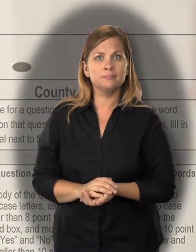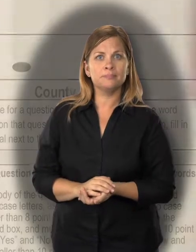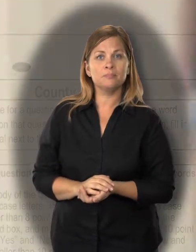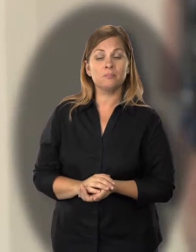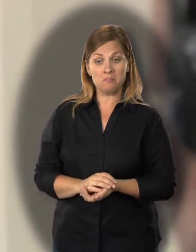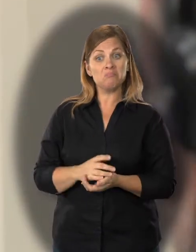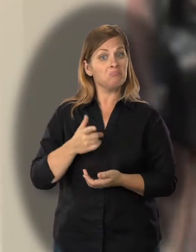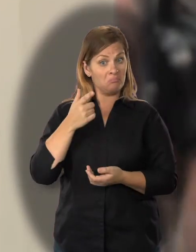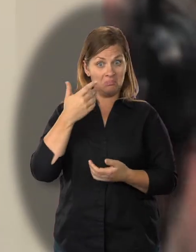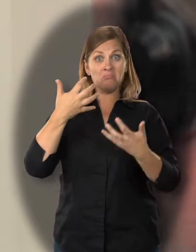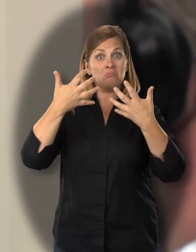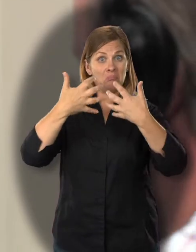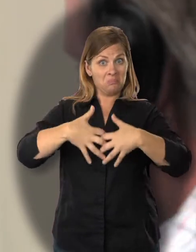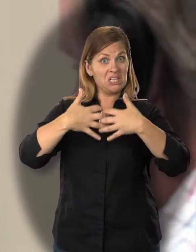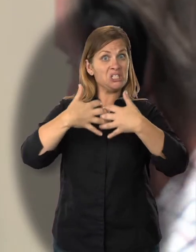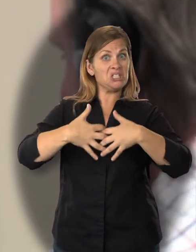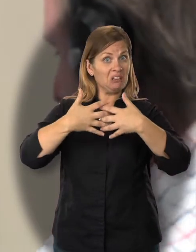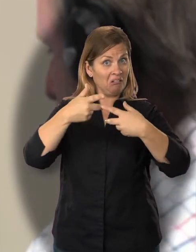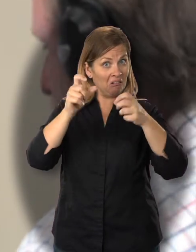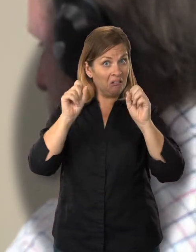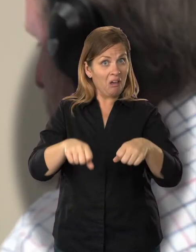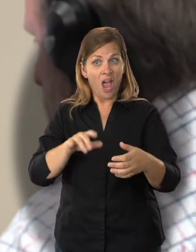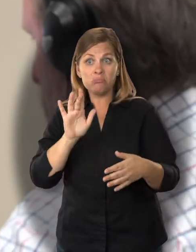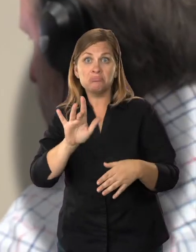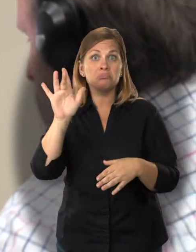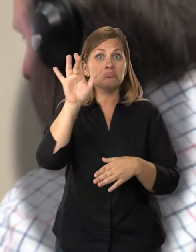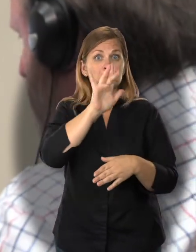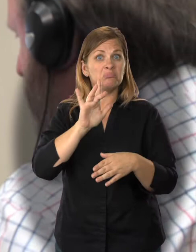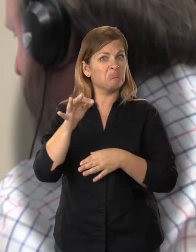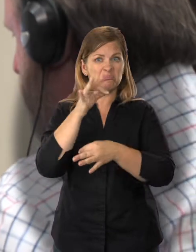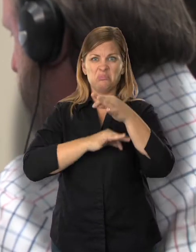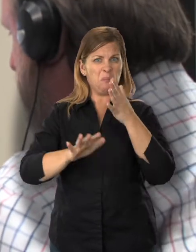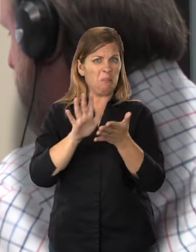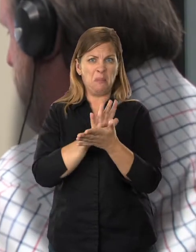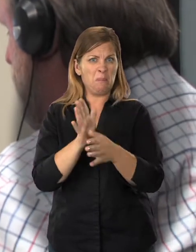Every place offering early voting has a machine that can mark your ballot for you electronically.